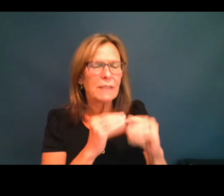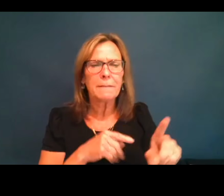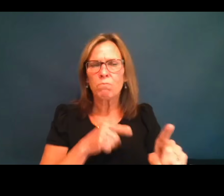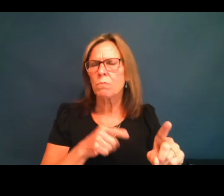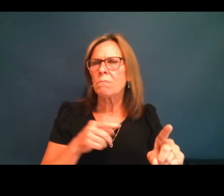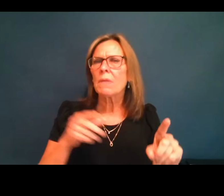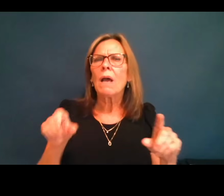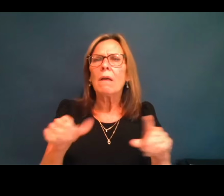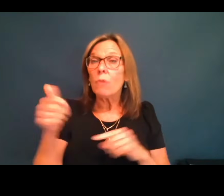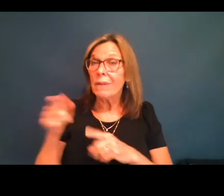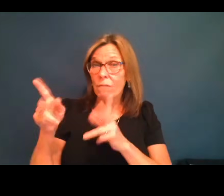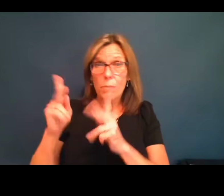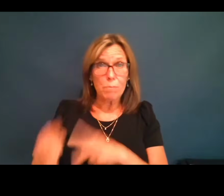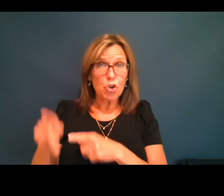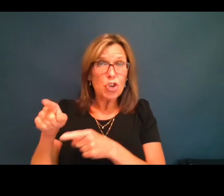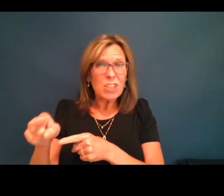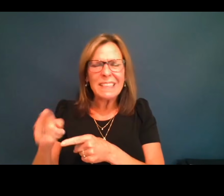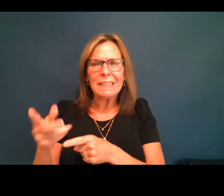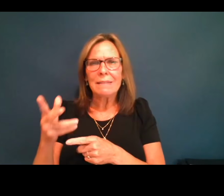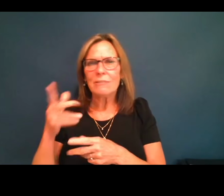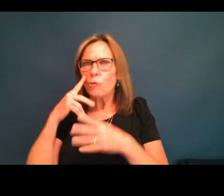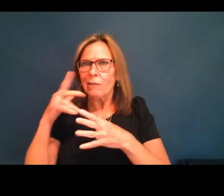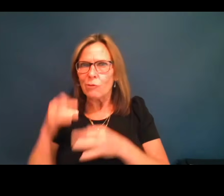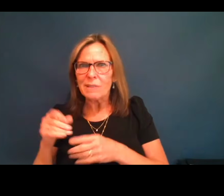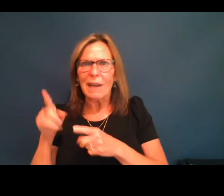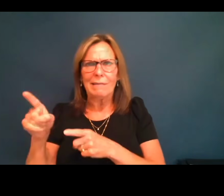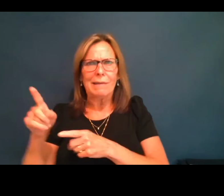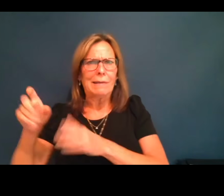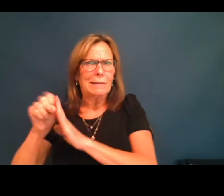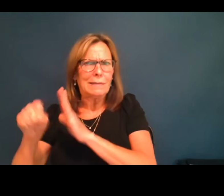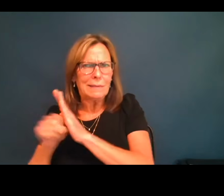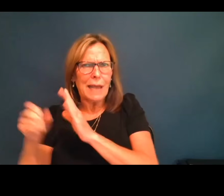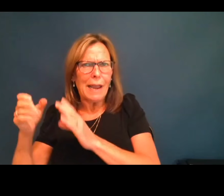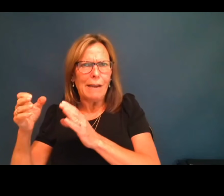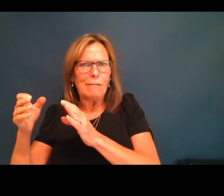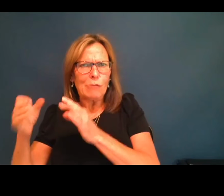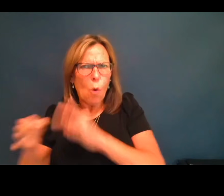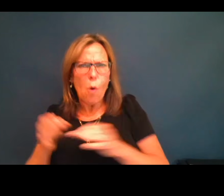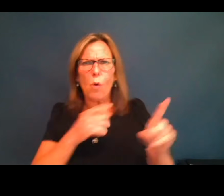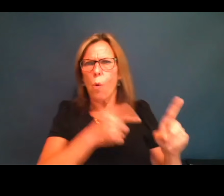» JOHN HERRION: So it depends, If you're outside of the one- year statute of limitation, you have to go to state court,